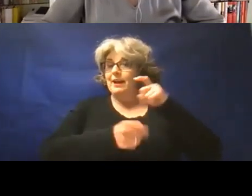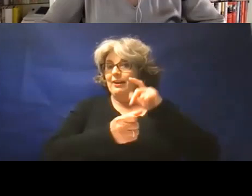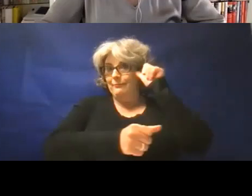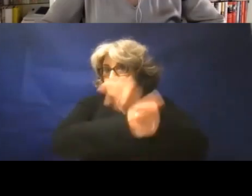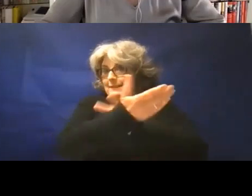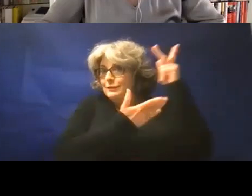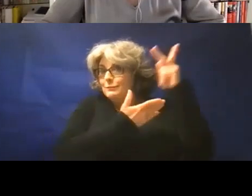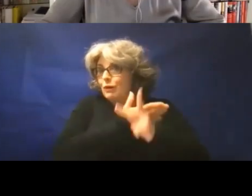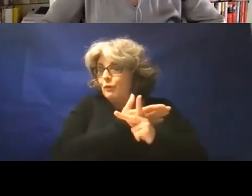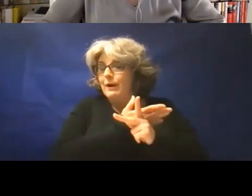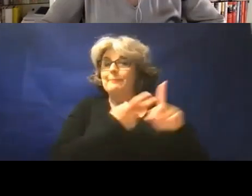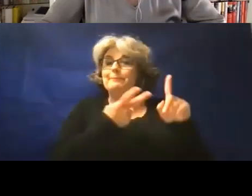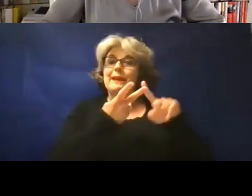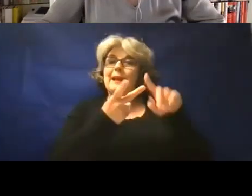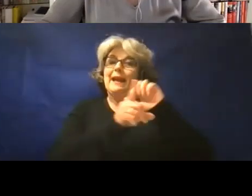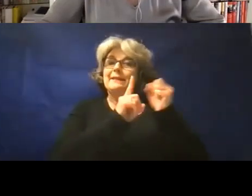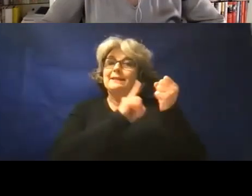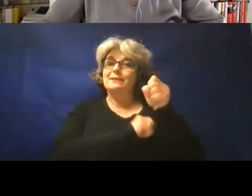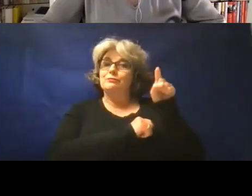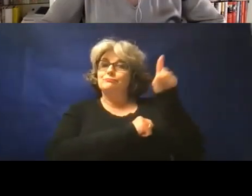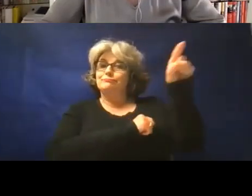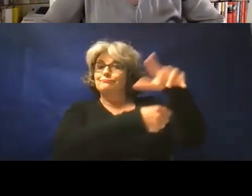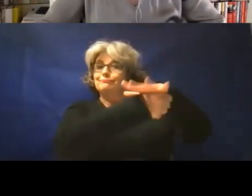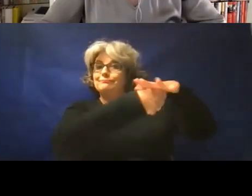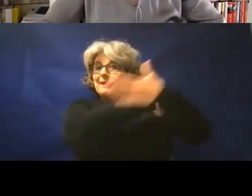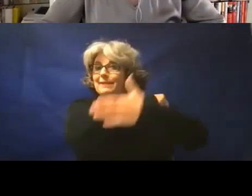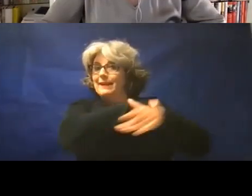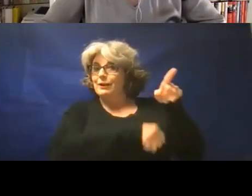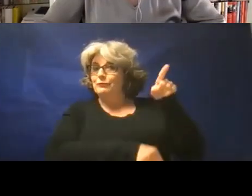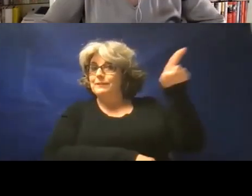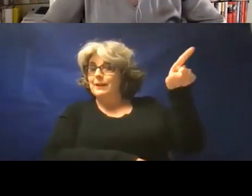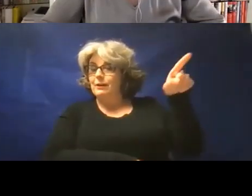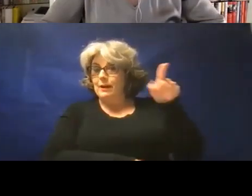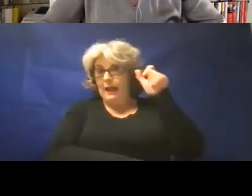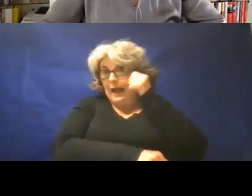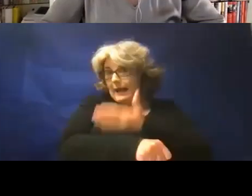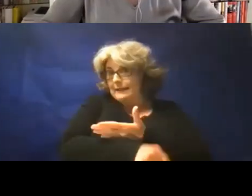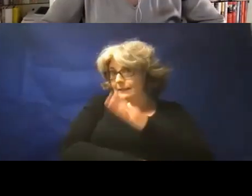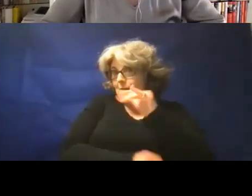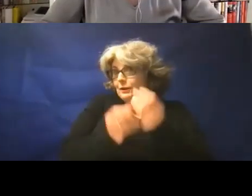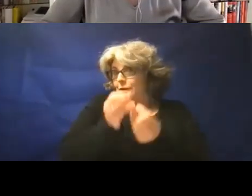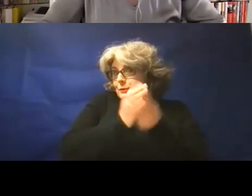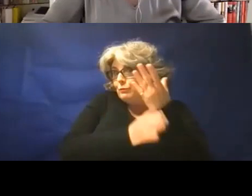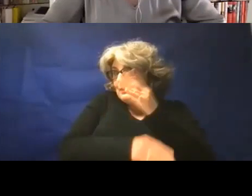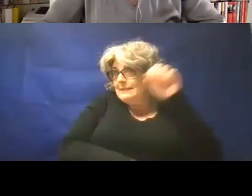the situation at the destination. I suggested to him that the spring semester next year might be